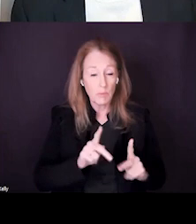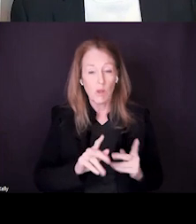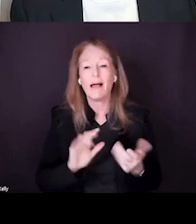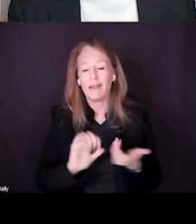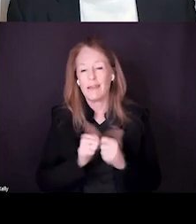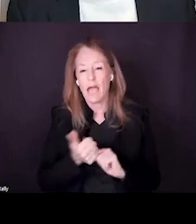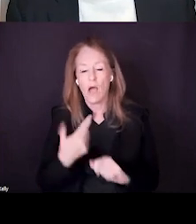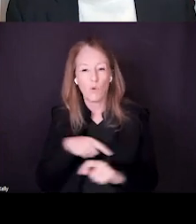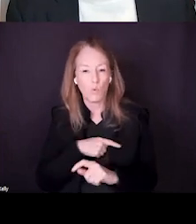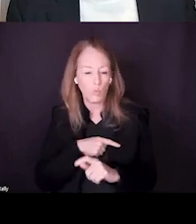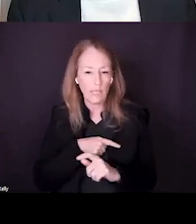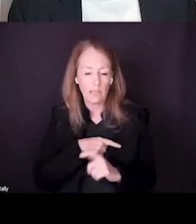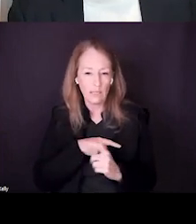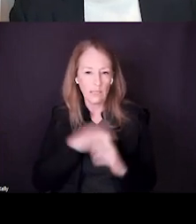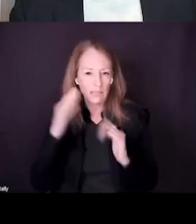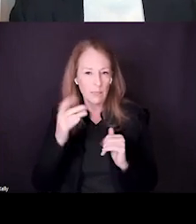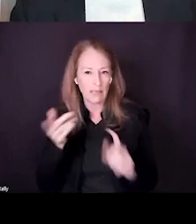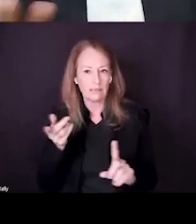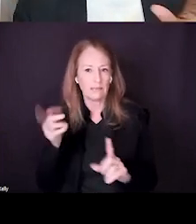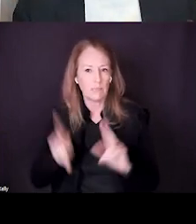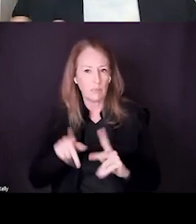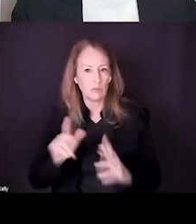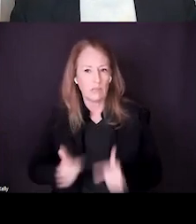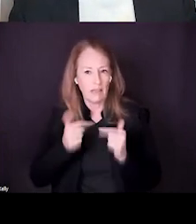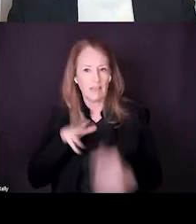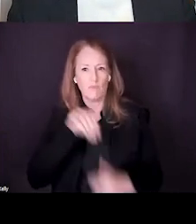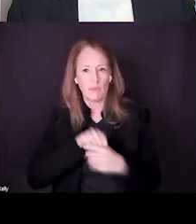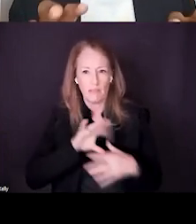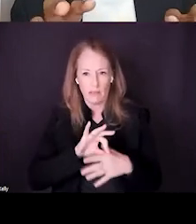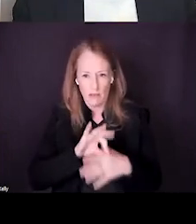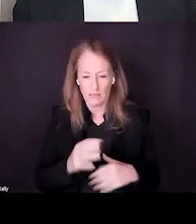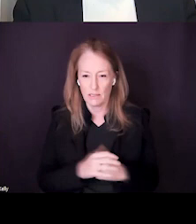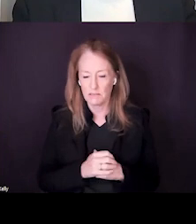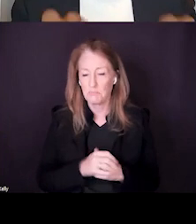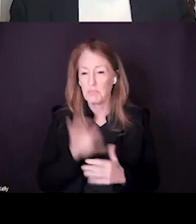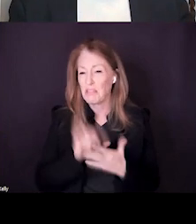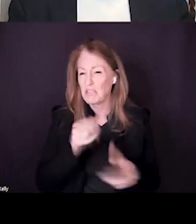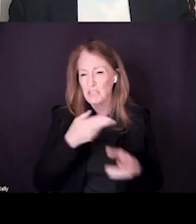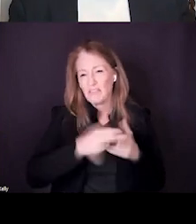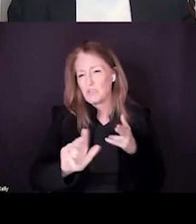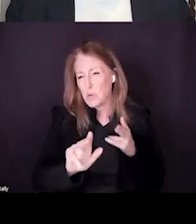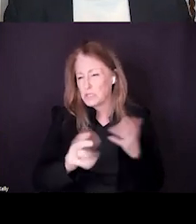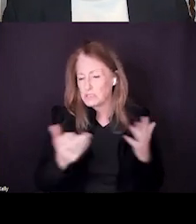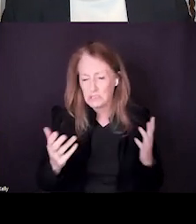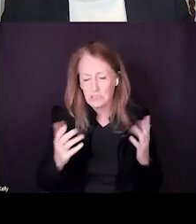THAT IS THE SHORTNESS OF THAT. WE CAN GO ON FOR ANOTHER 10 OR 15 MINUTES DISSECTING THIS AND TALKING ABOUT THE CHALLENGES